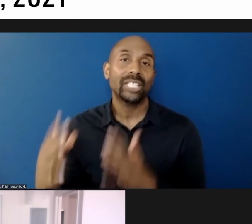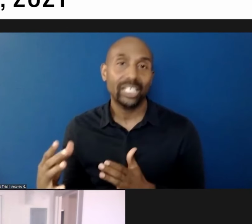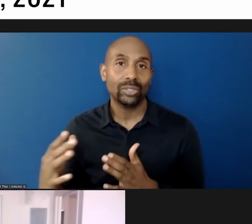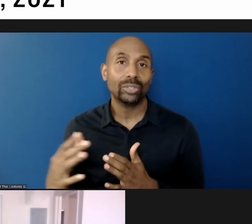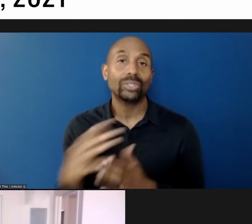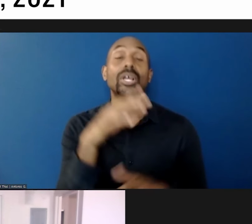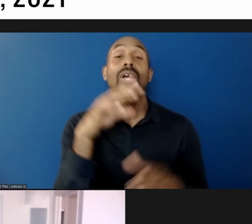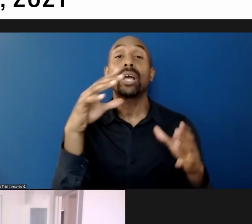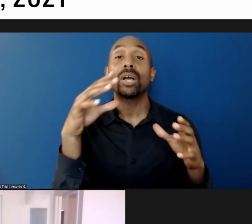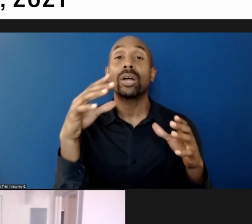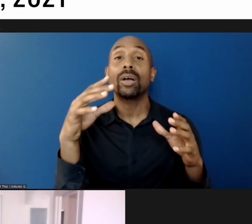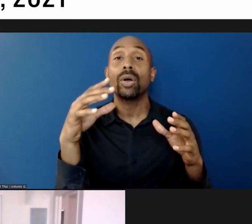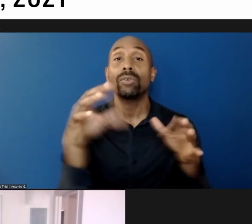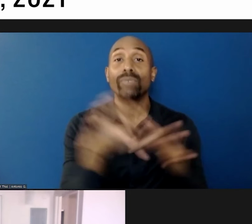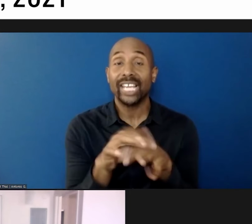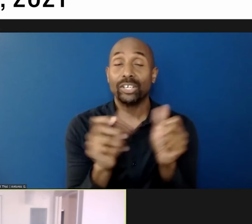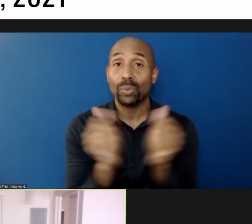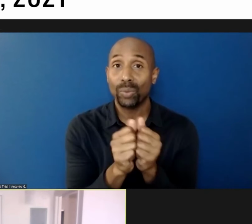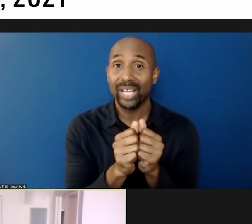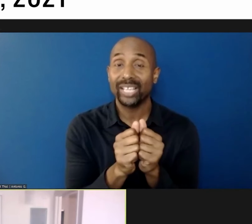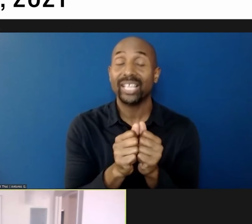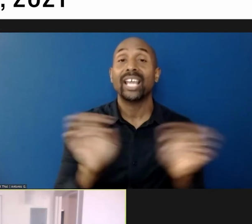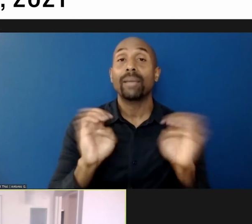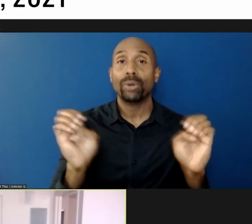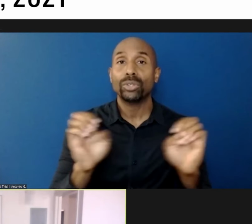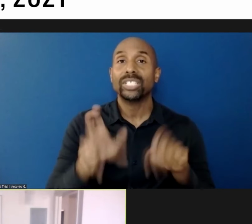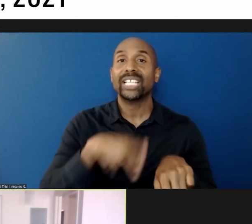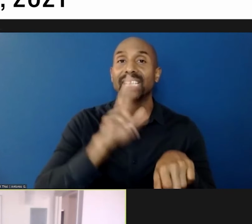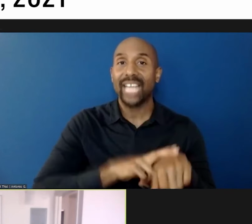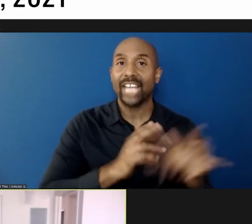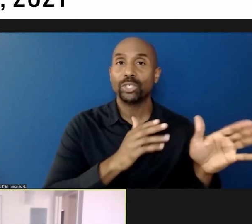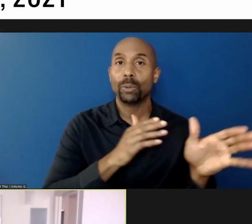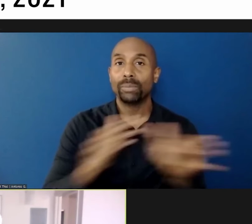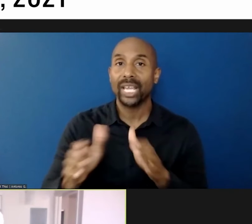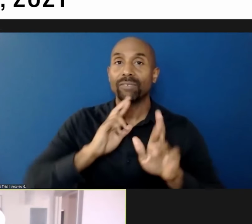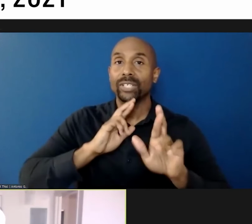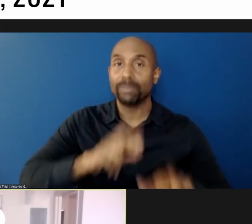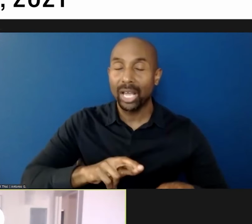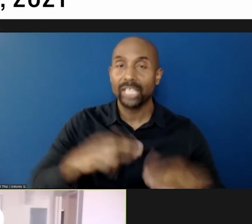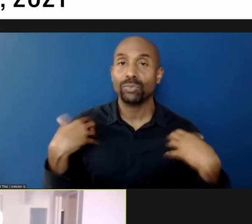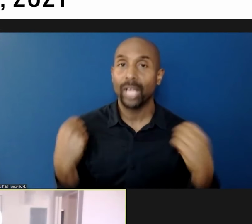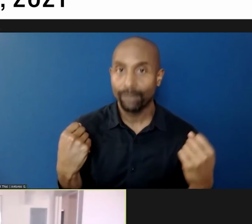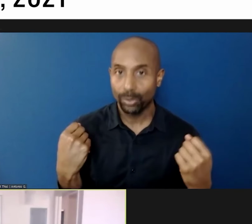and recovery? >> LEROY MOORE: Thank you for having me here.